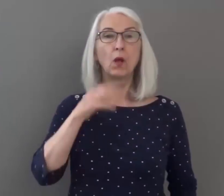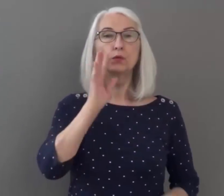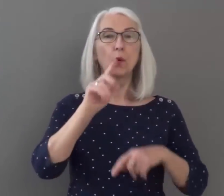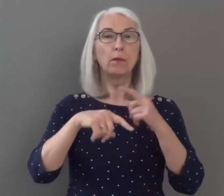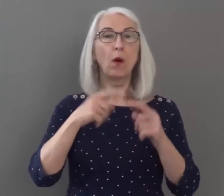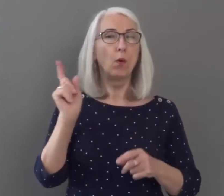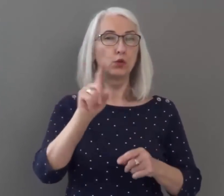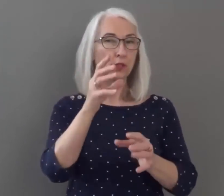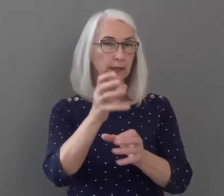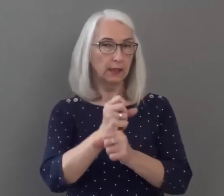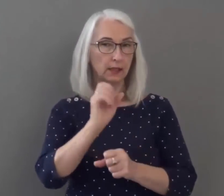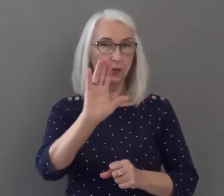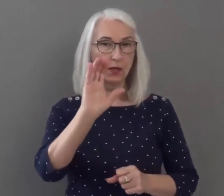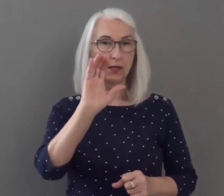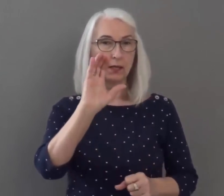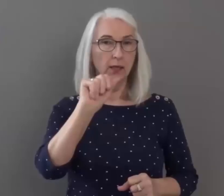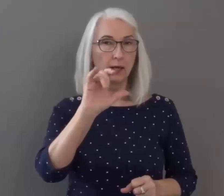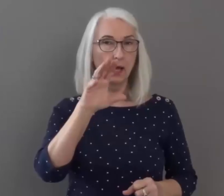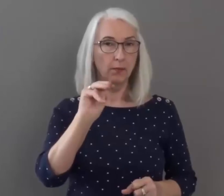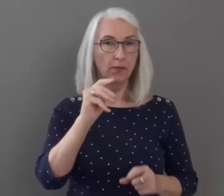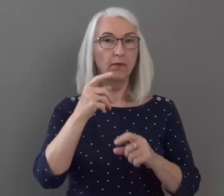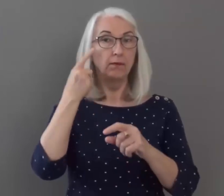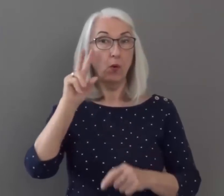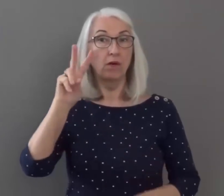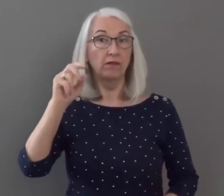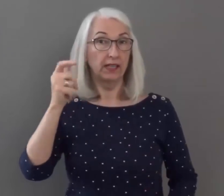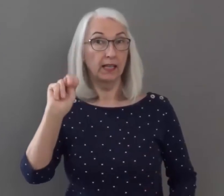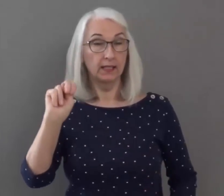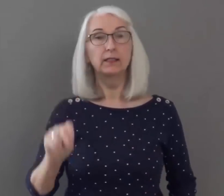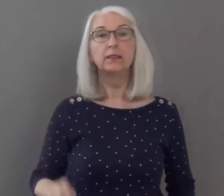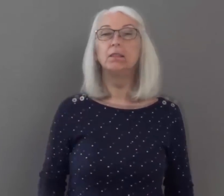I will talk about where you get your calcium for vegan.